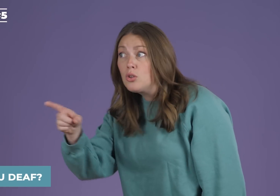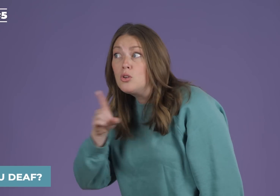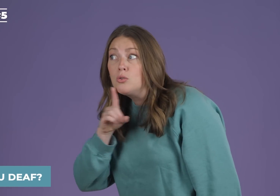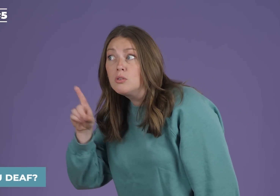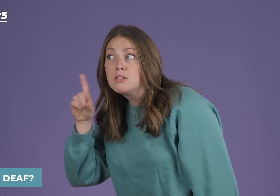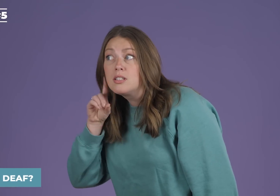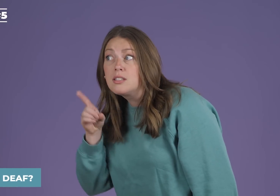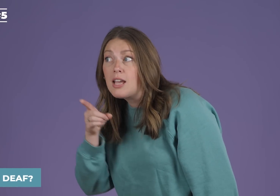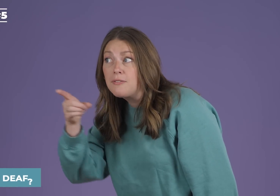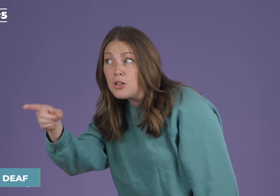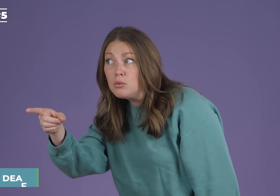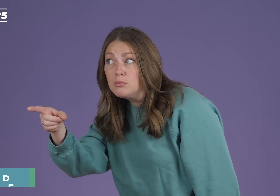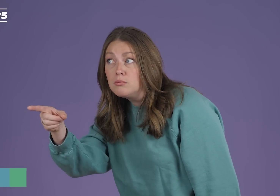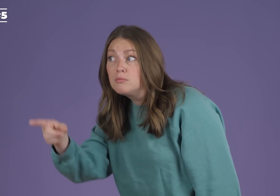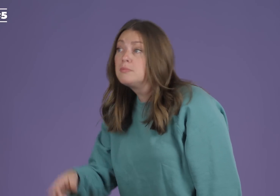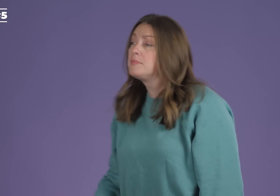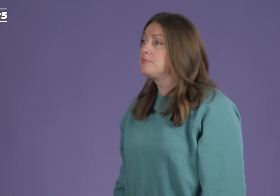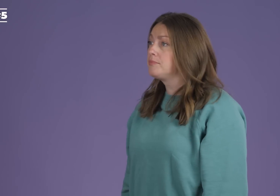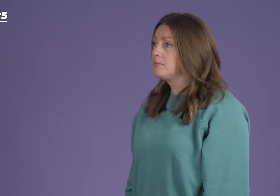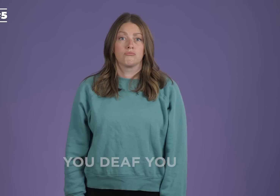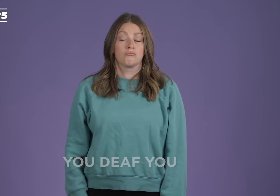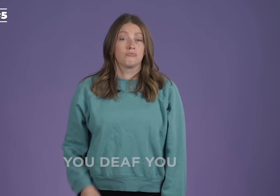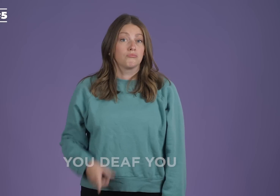You deaf. You.